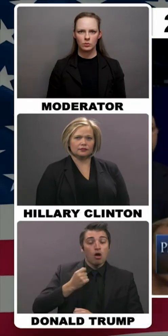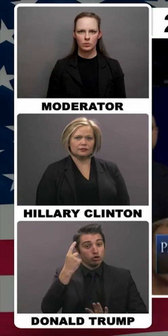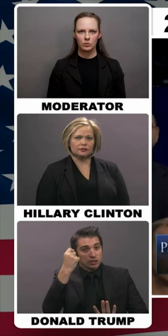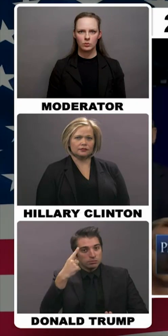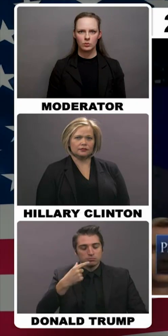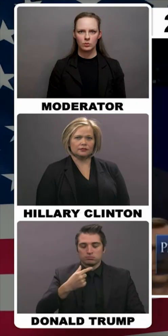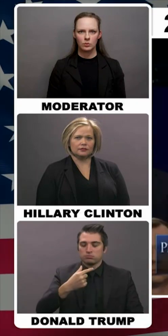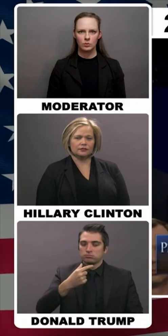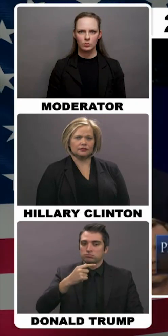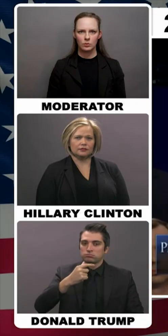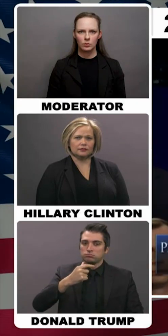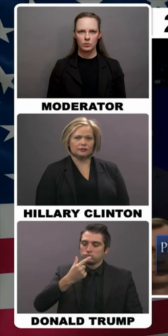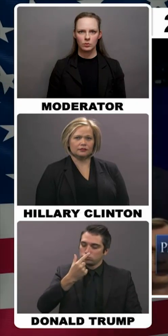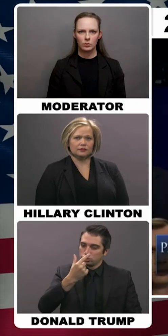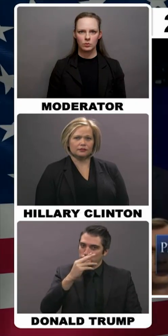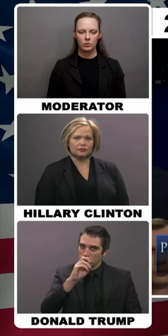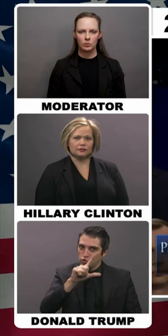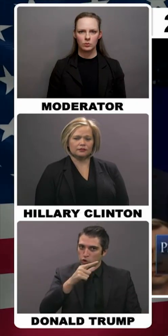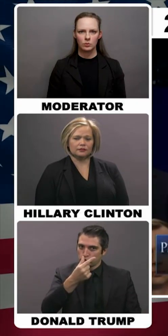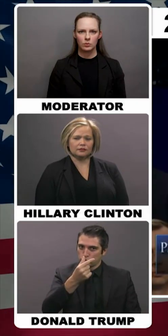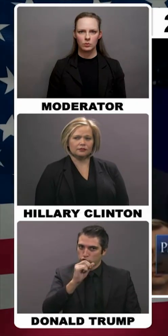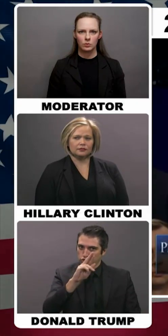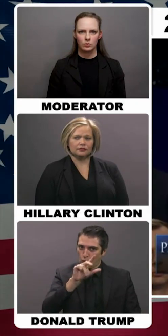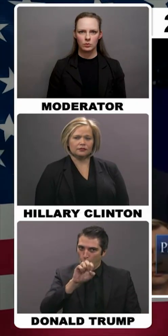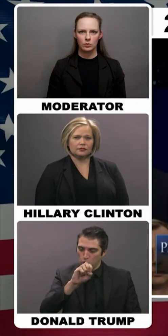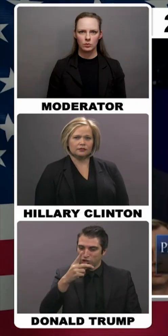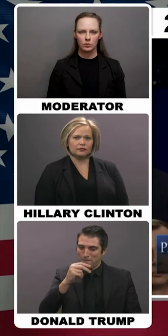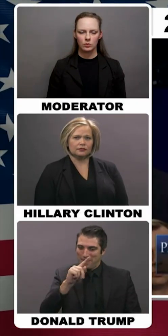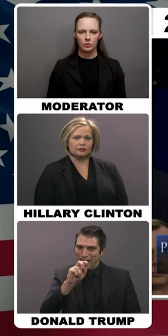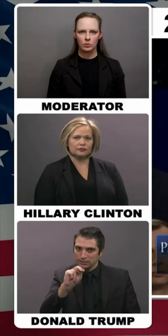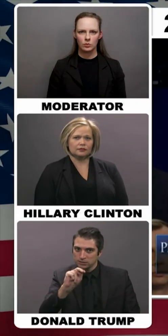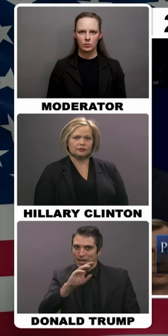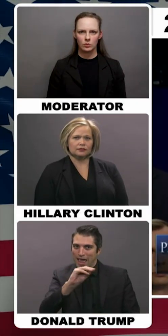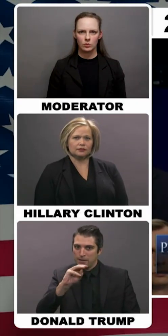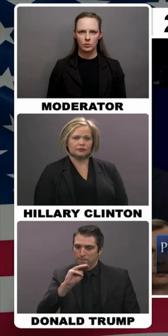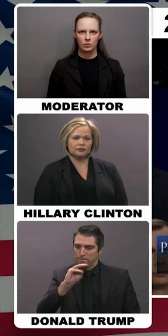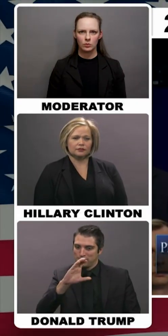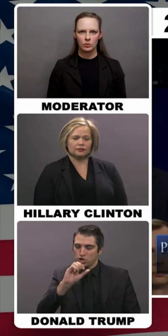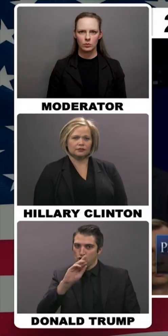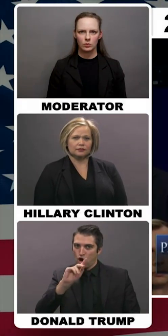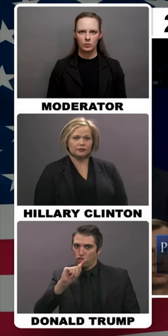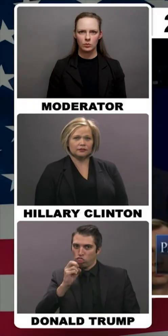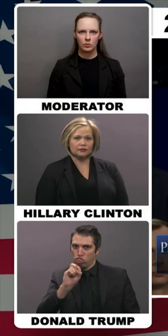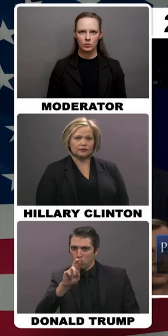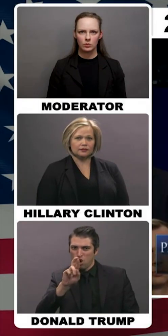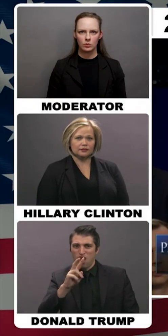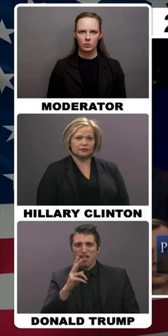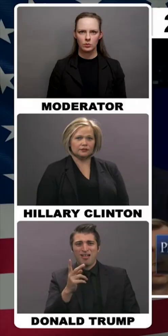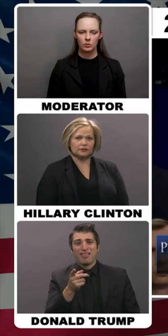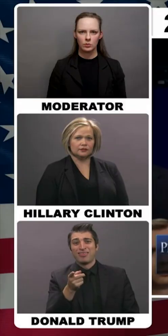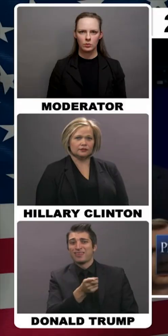general Douglas MacArthur are spinning in their grave at the stupidity of what we're doing in the Middle East.